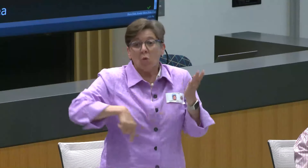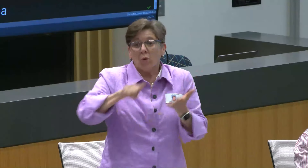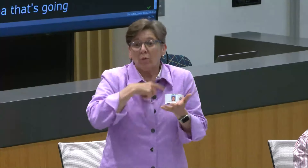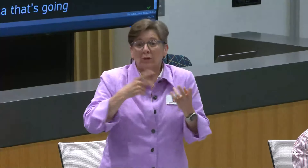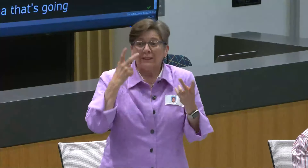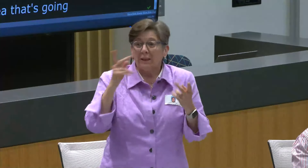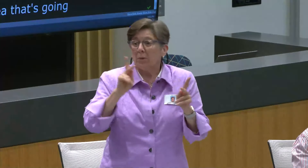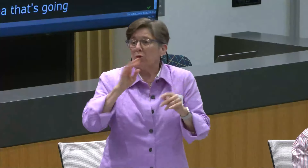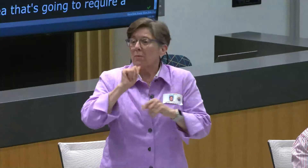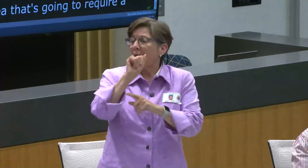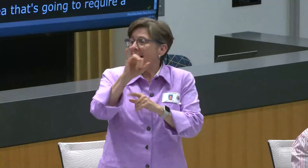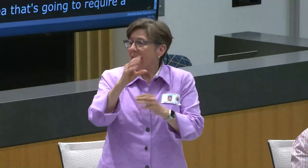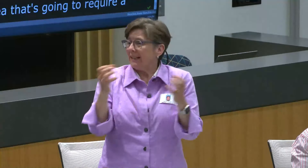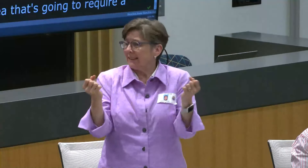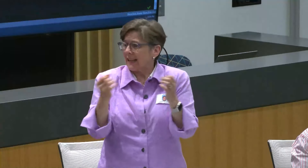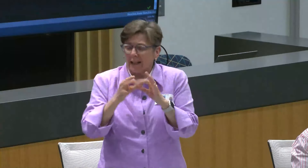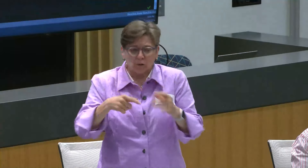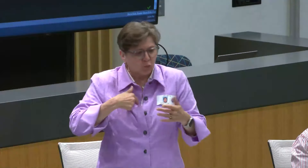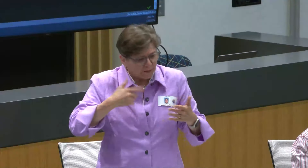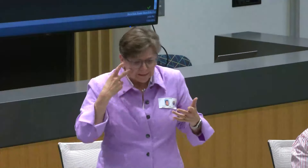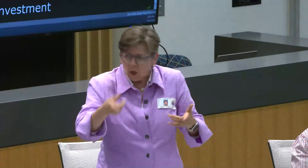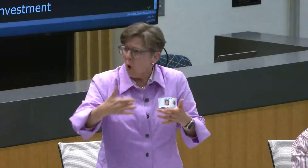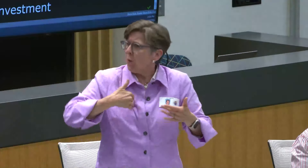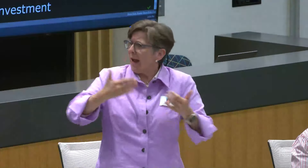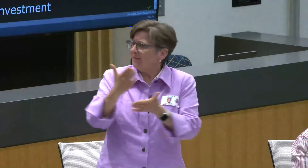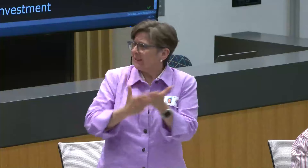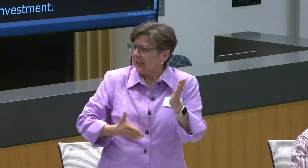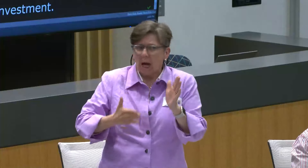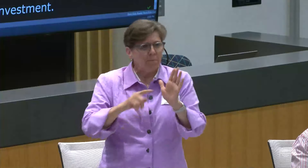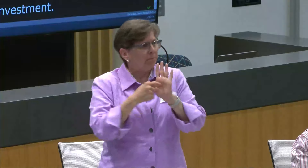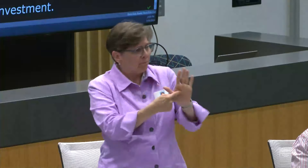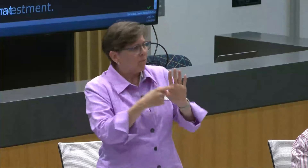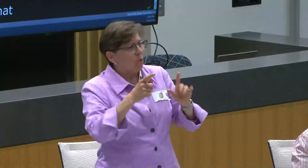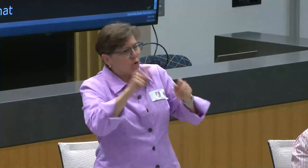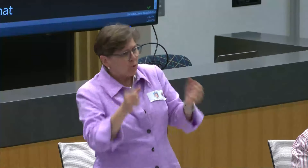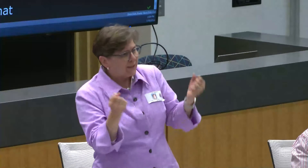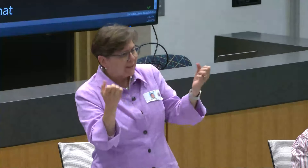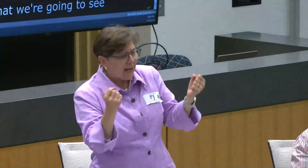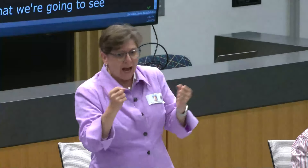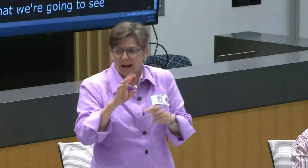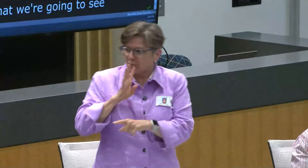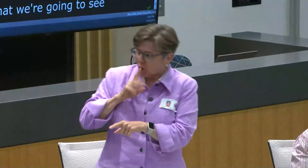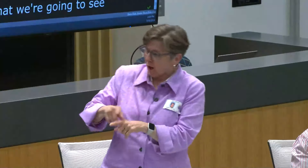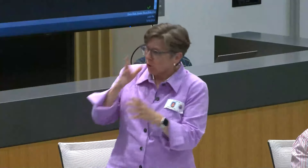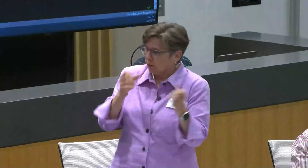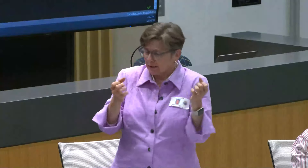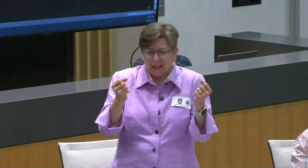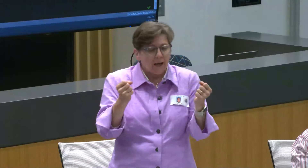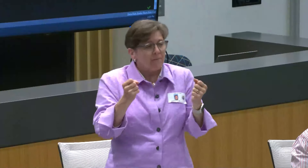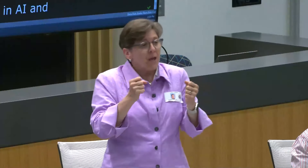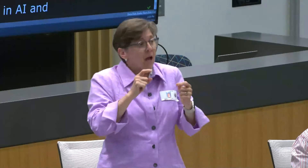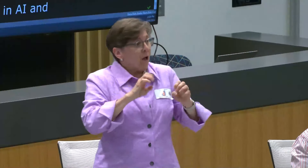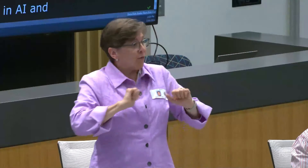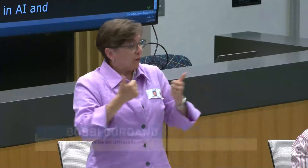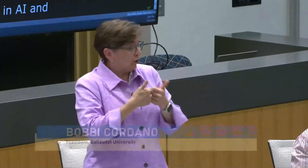FROM A PERSPECTIVE OF DEVELOPING AI RELATED TO AMERICAN SIGN LANGUAGE. THIS IS AN AREA THAT'S GOING TO REQUIRE A WHOLE LOT OF